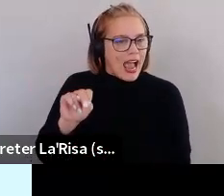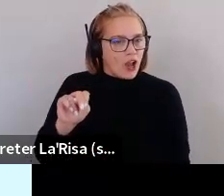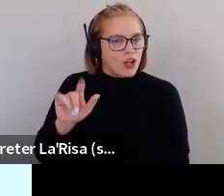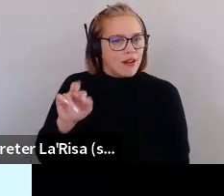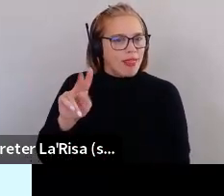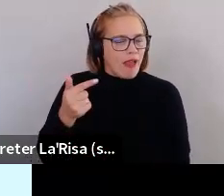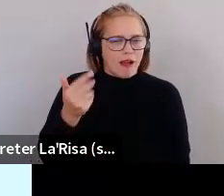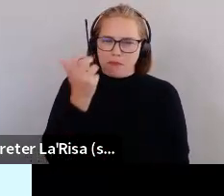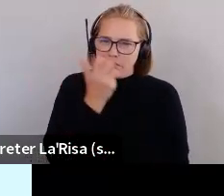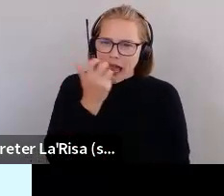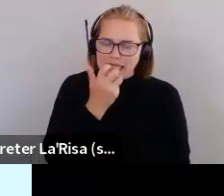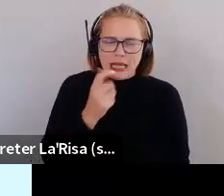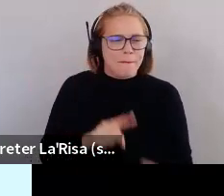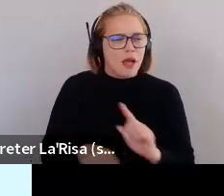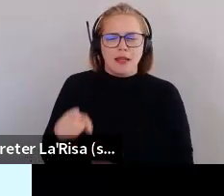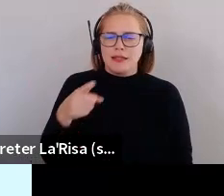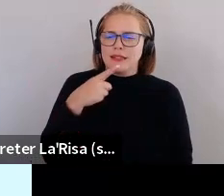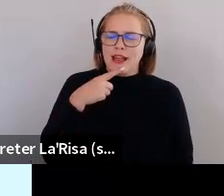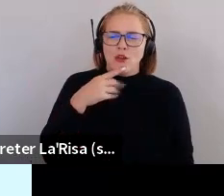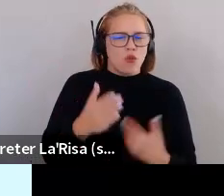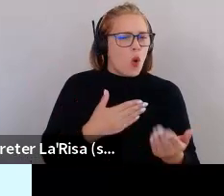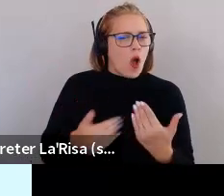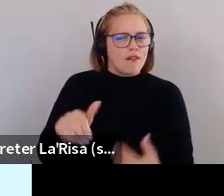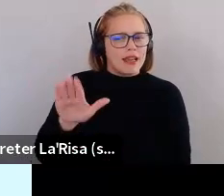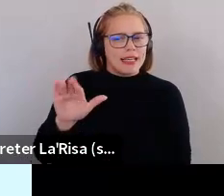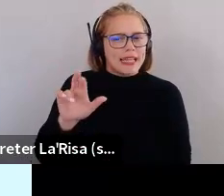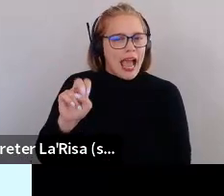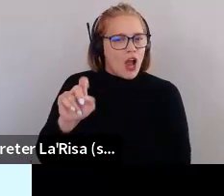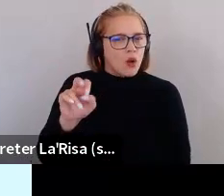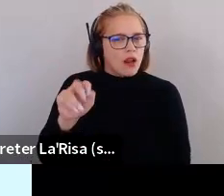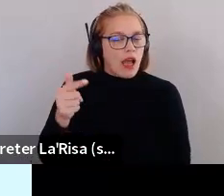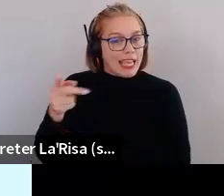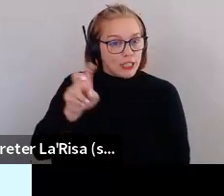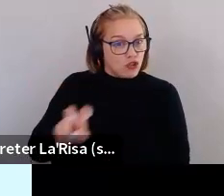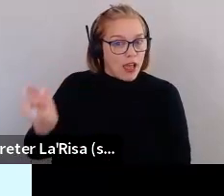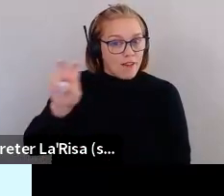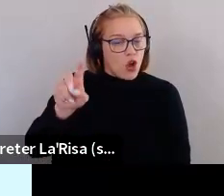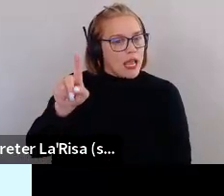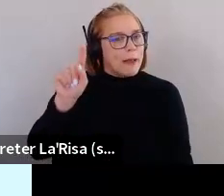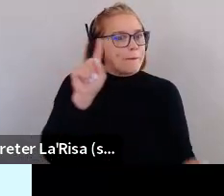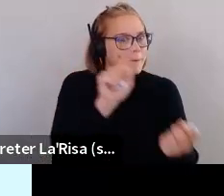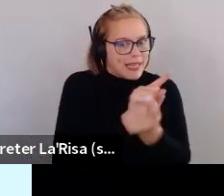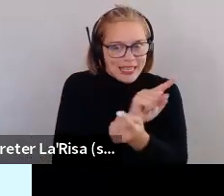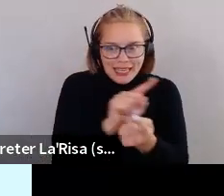50s and 60s. He went all over the world in an airplane with the iron